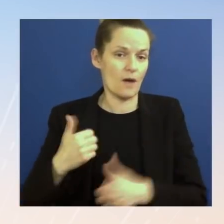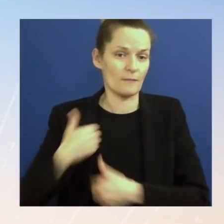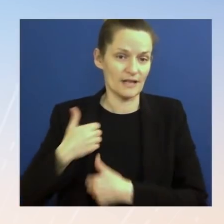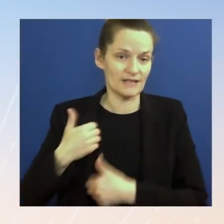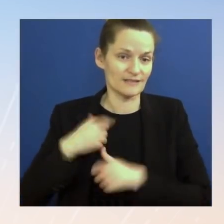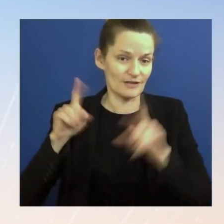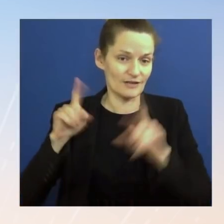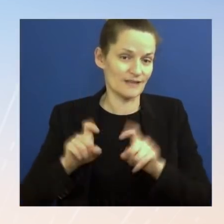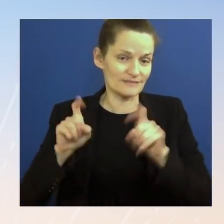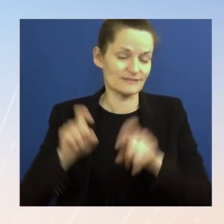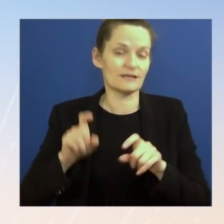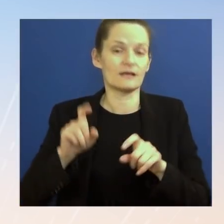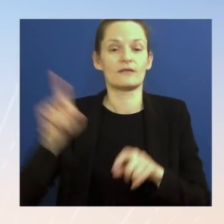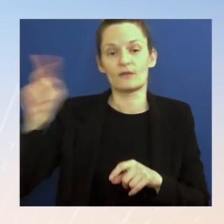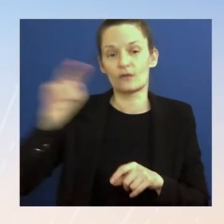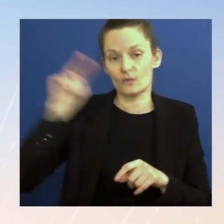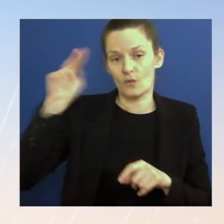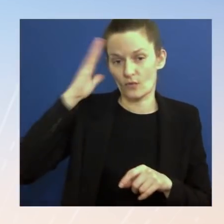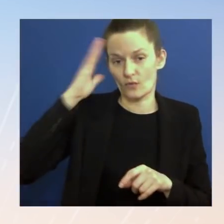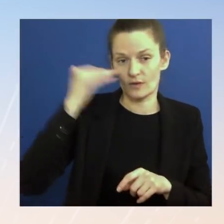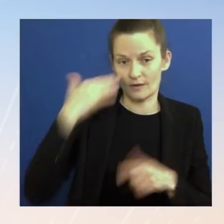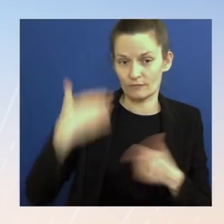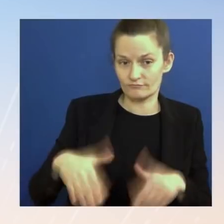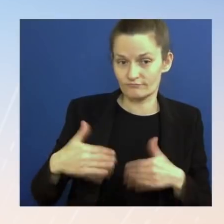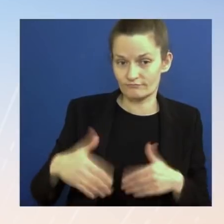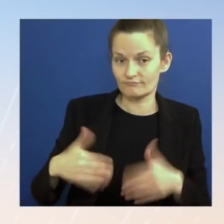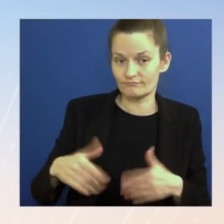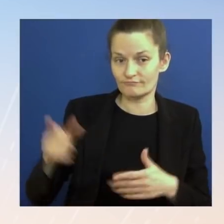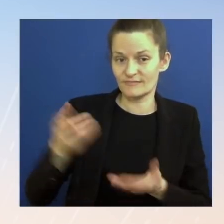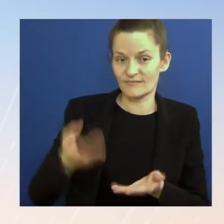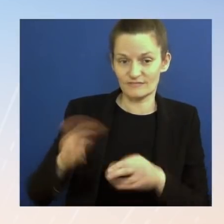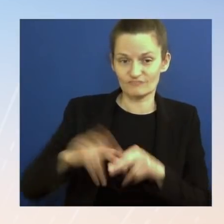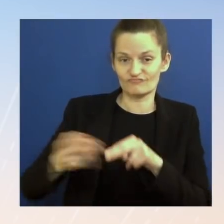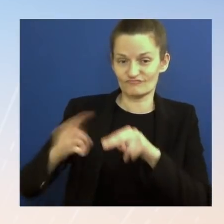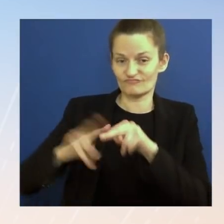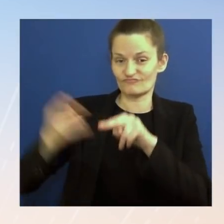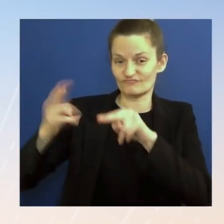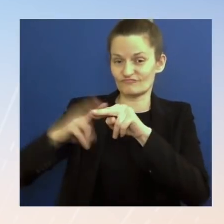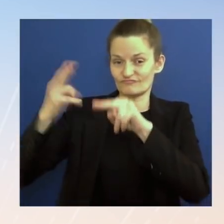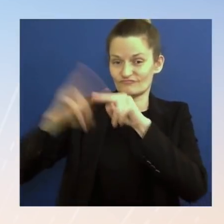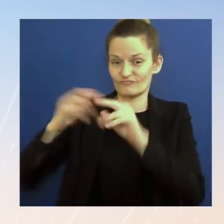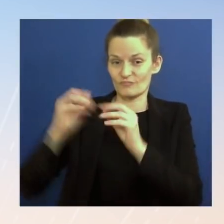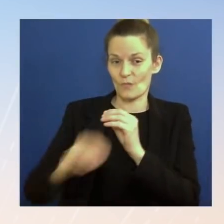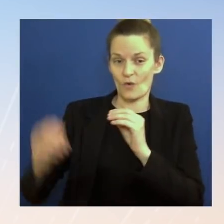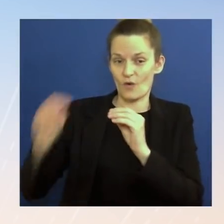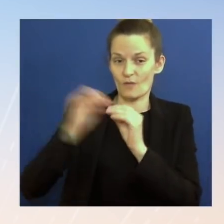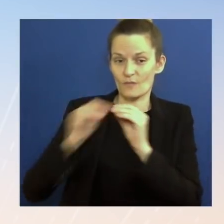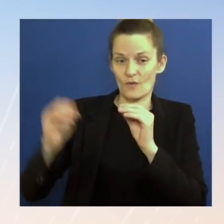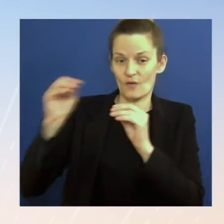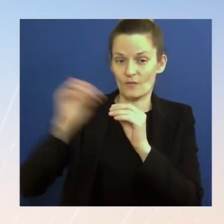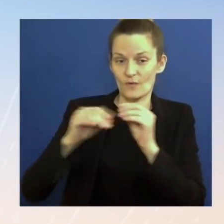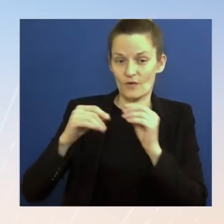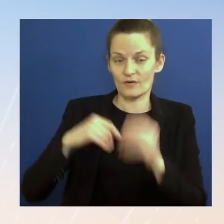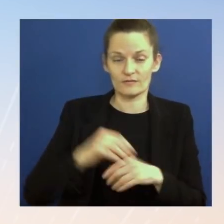unlike the fanfare over past tests. But I don't have anything to predict in terms of the future. I said I'd go to -- go ahead.